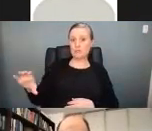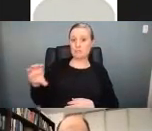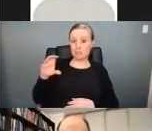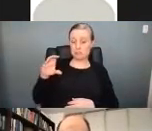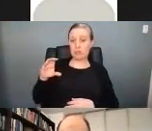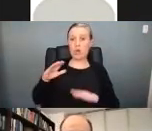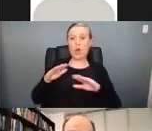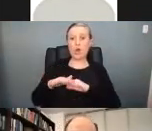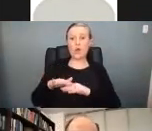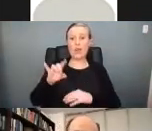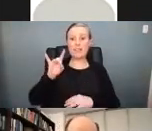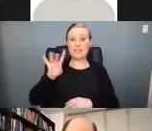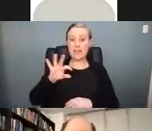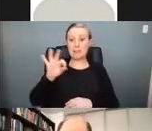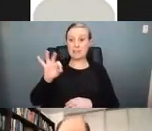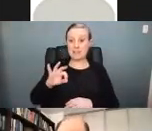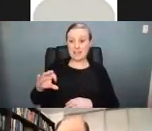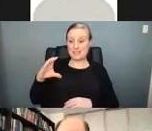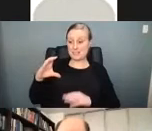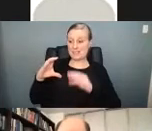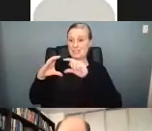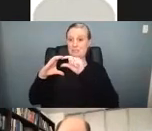access that service, so that's going to be very, very difficult for them.